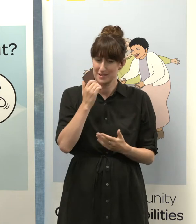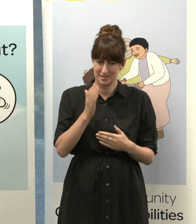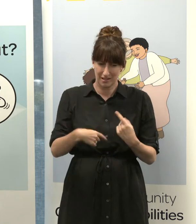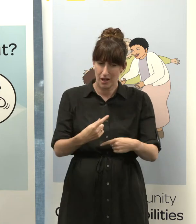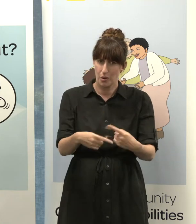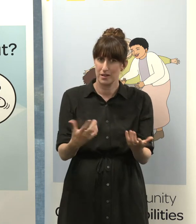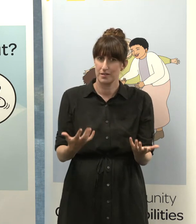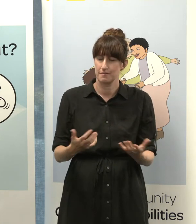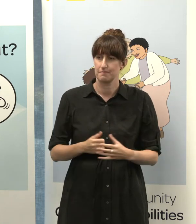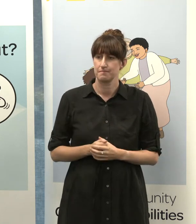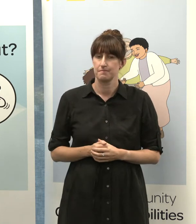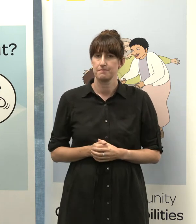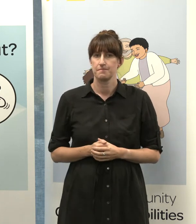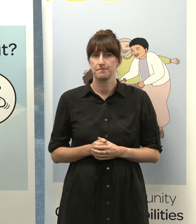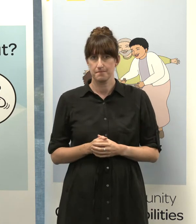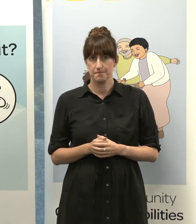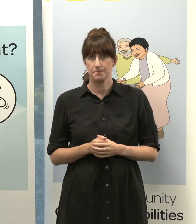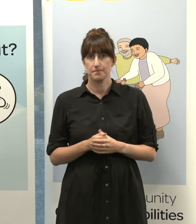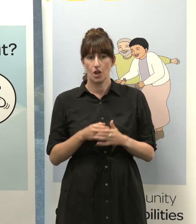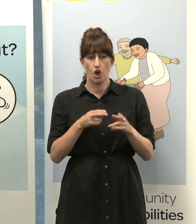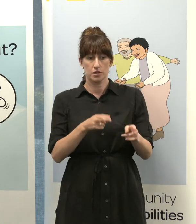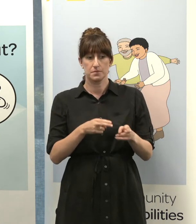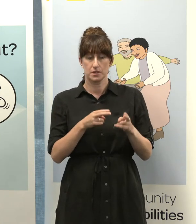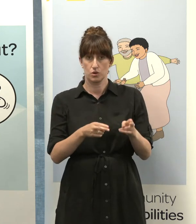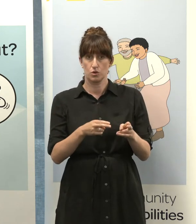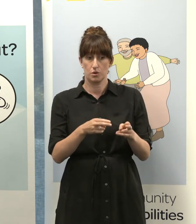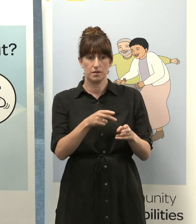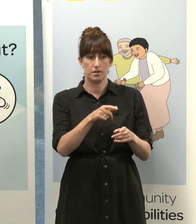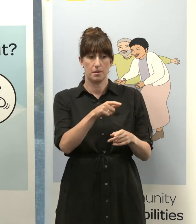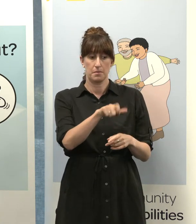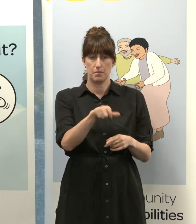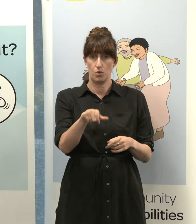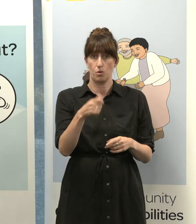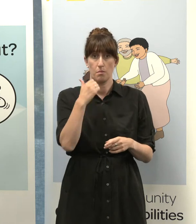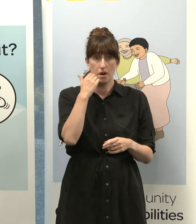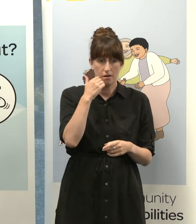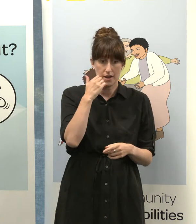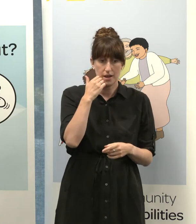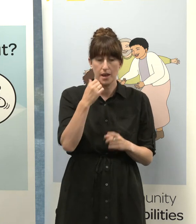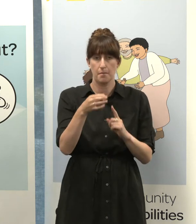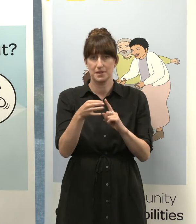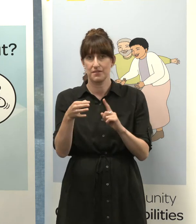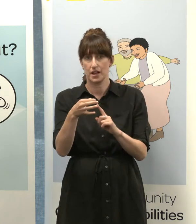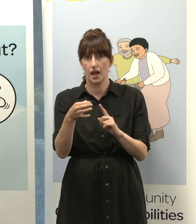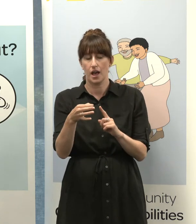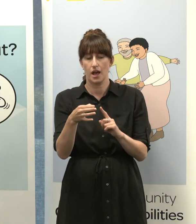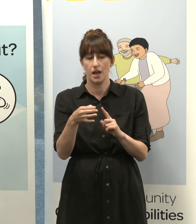assurances that steps would be taken to protect Maori and Pacific. The high proportions of